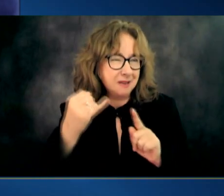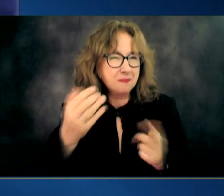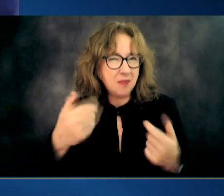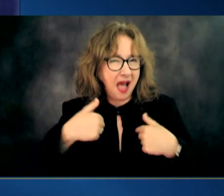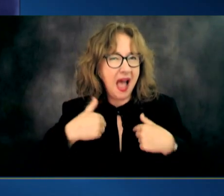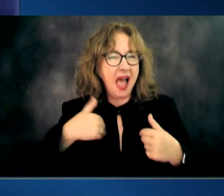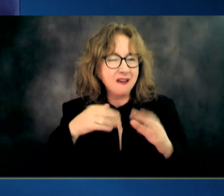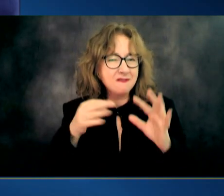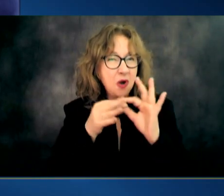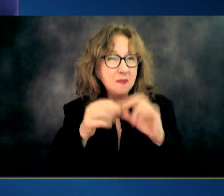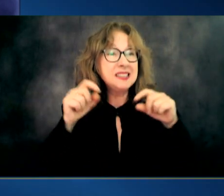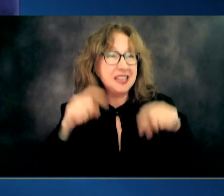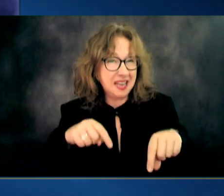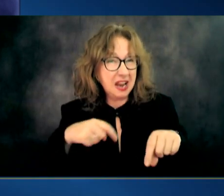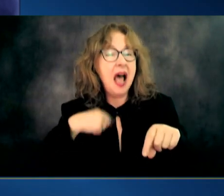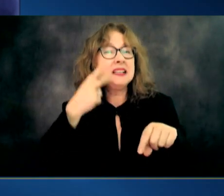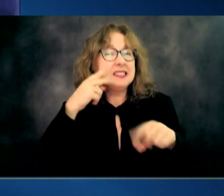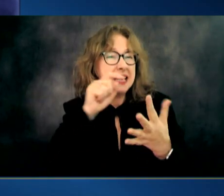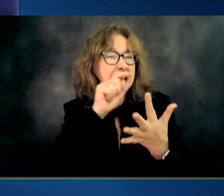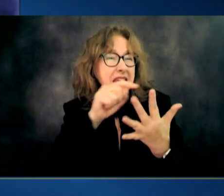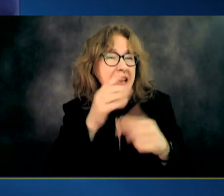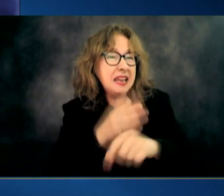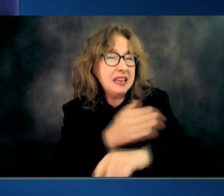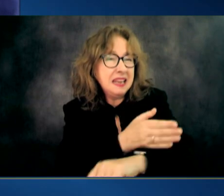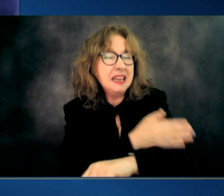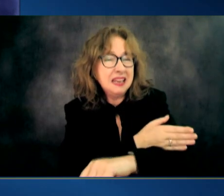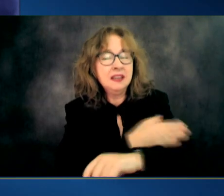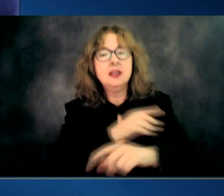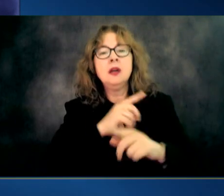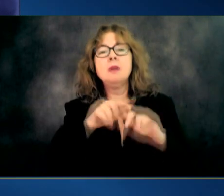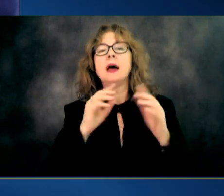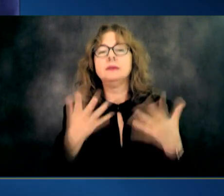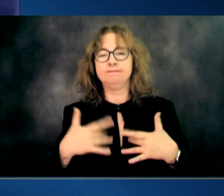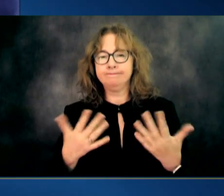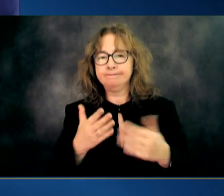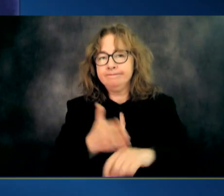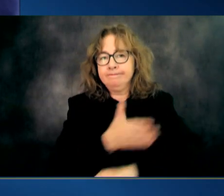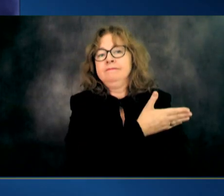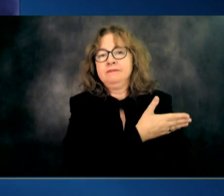I think the best way to make sure that community is involved is to make it a requirement. So,